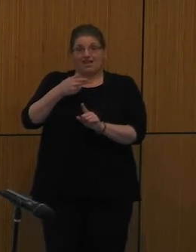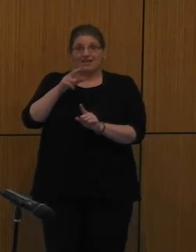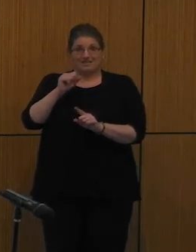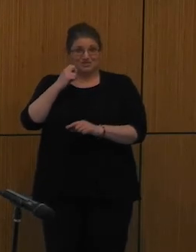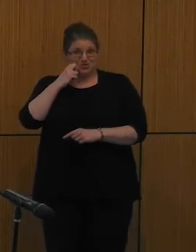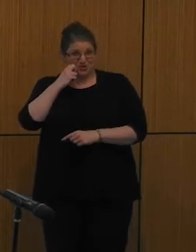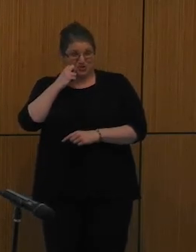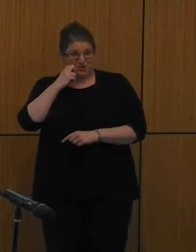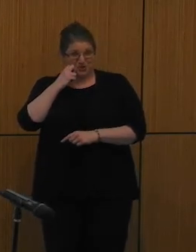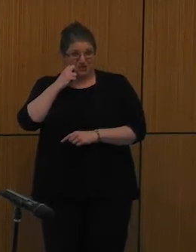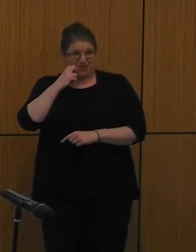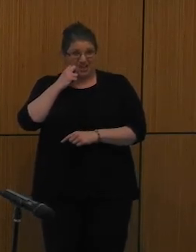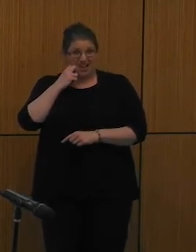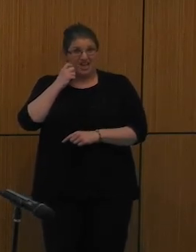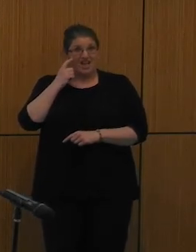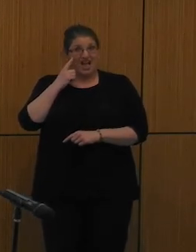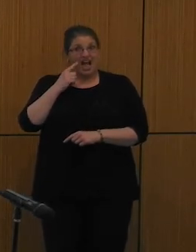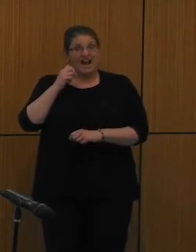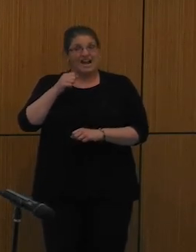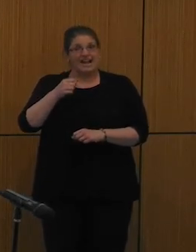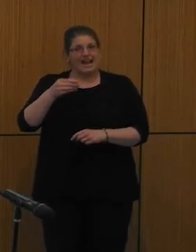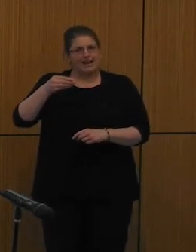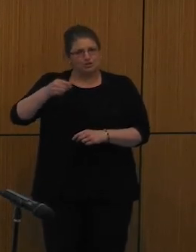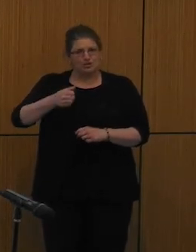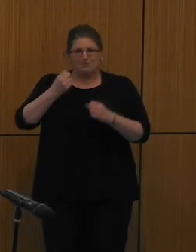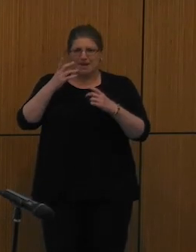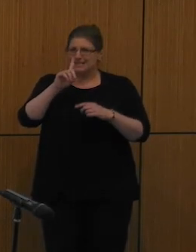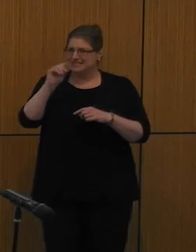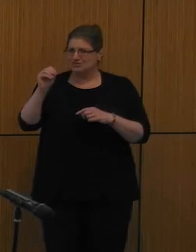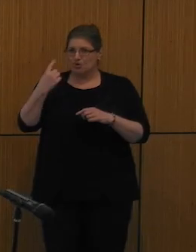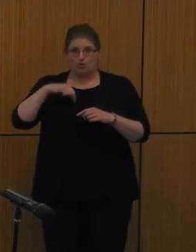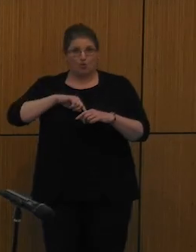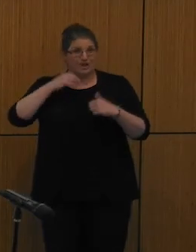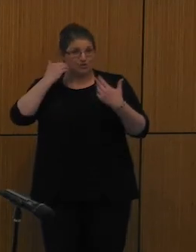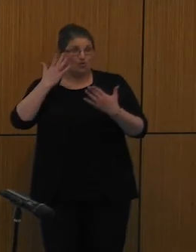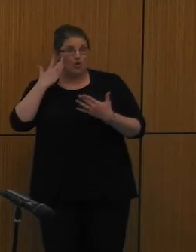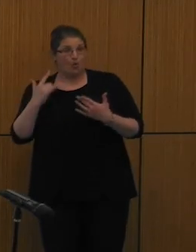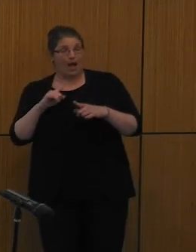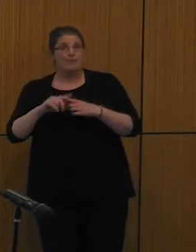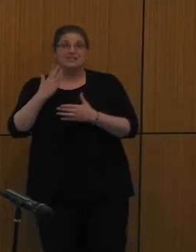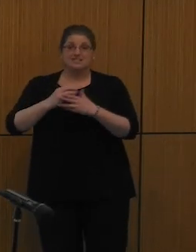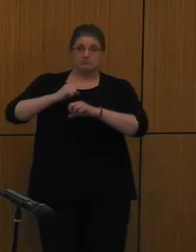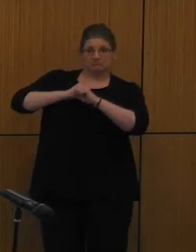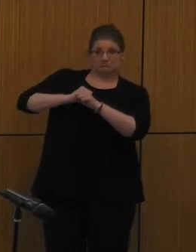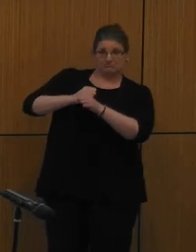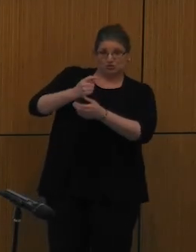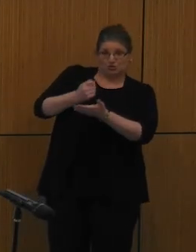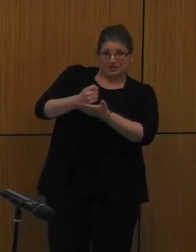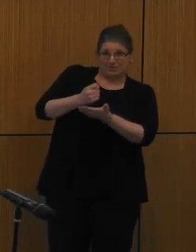it can treat several disorders that are otherwise resistant to treatment. So here's what's going on with the vagus nerve.